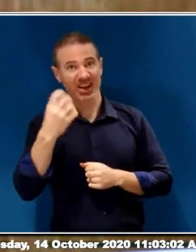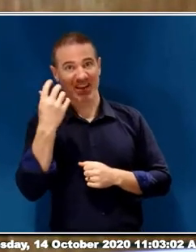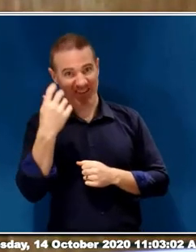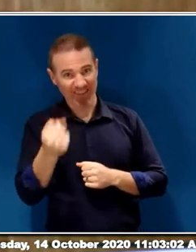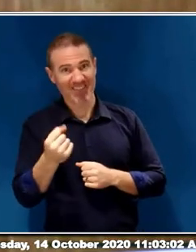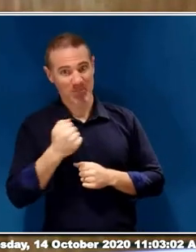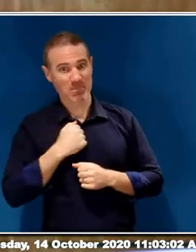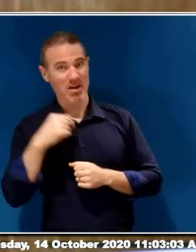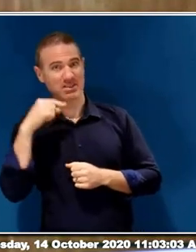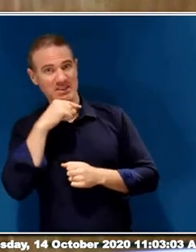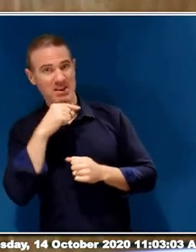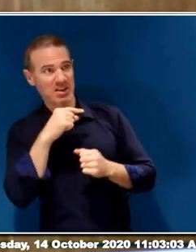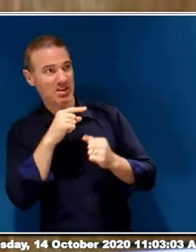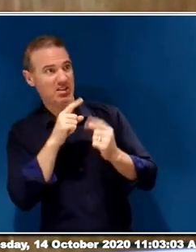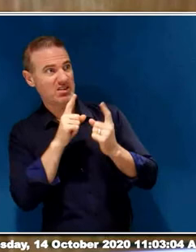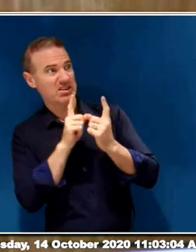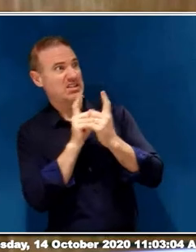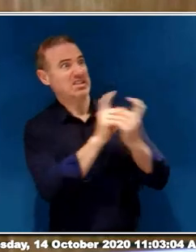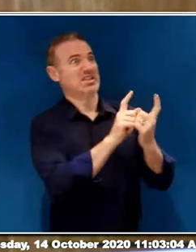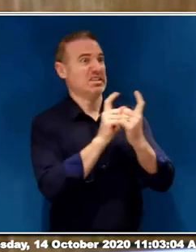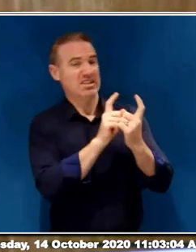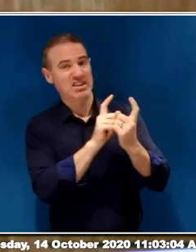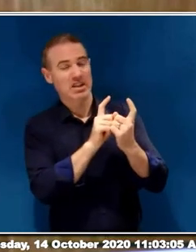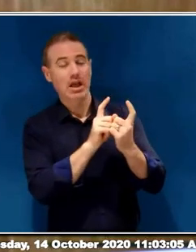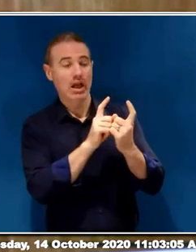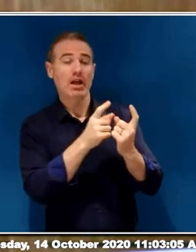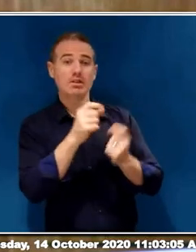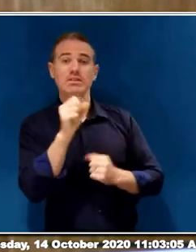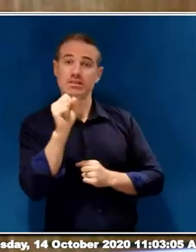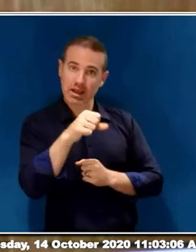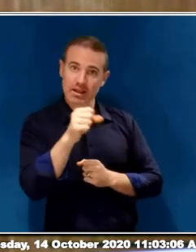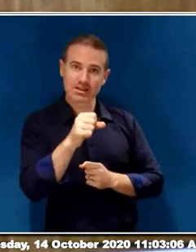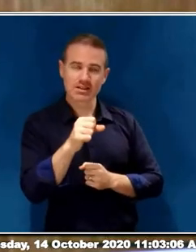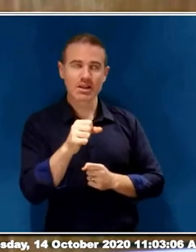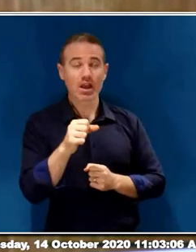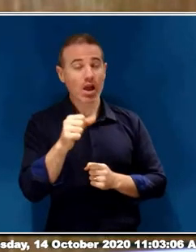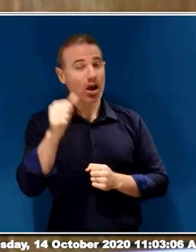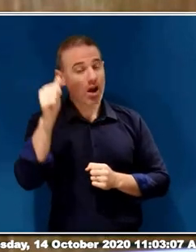physical abuse, altercations are never okay.